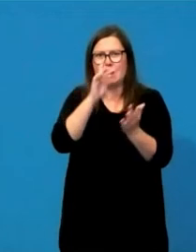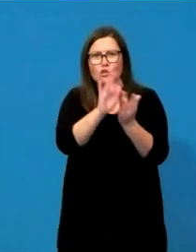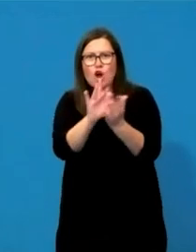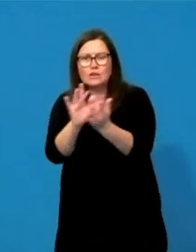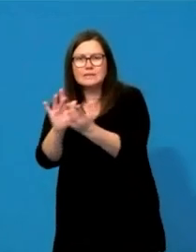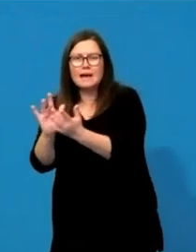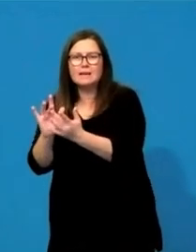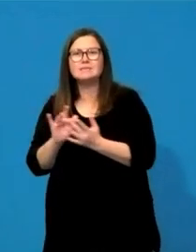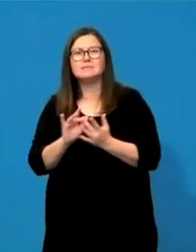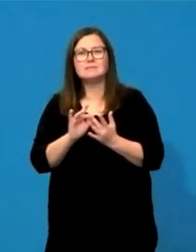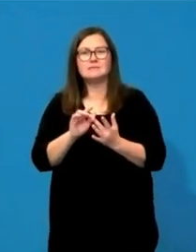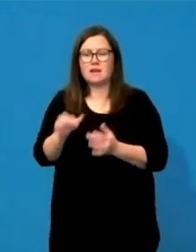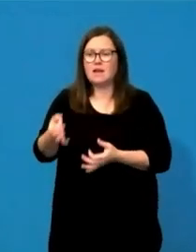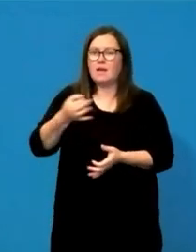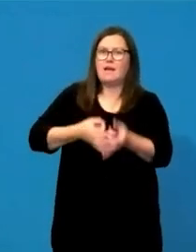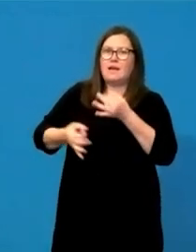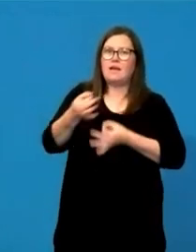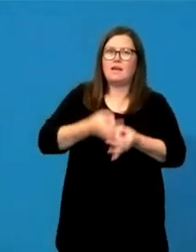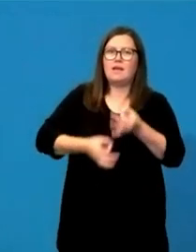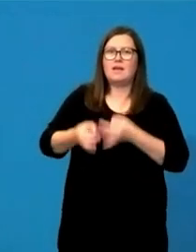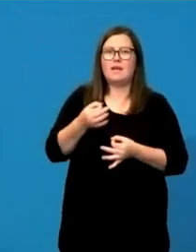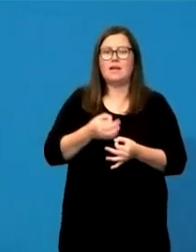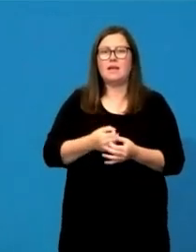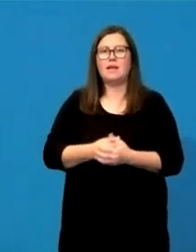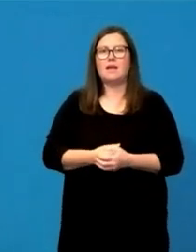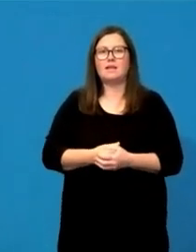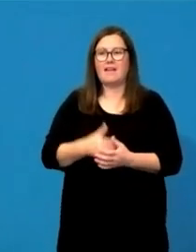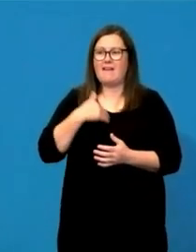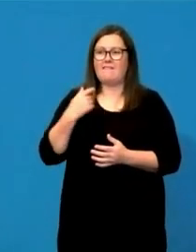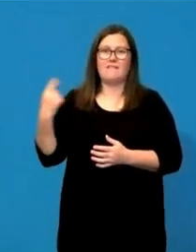and, yeah, it's kind of - I've kind of been the go-to person about -